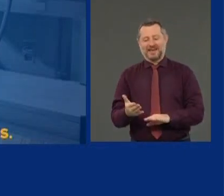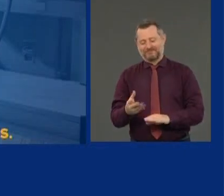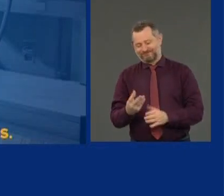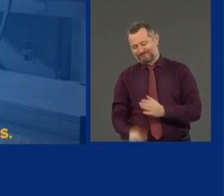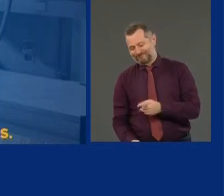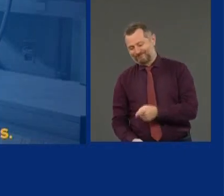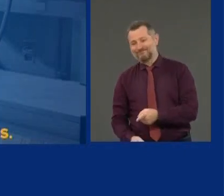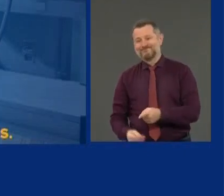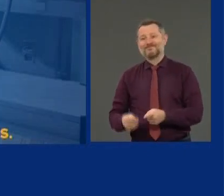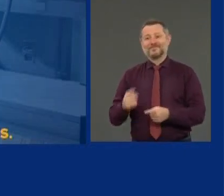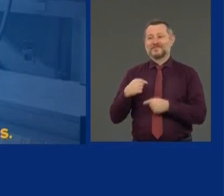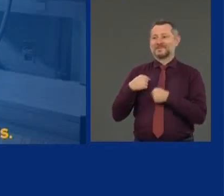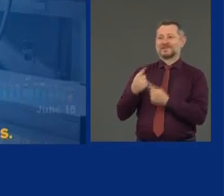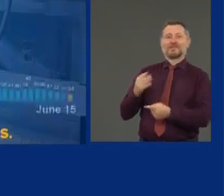THAT'S BASICALLY TRUE ALL